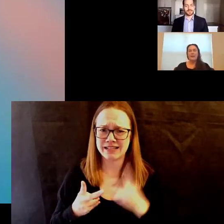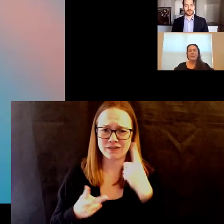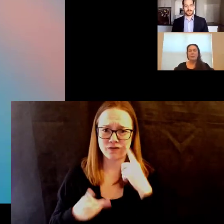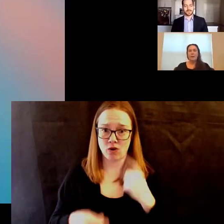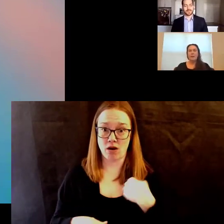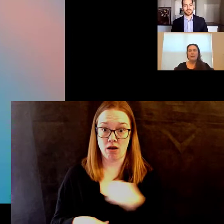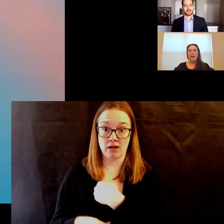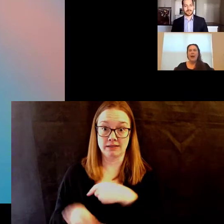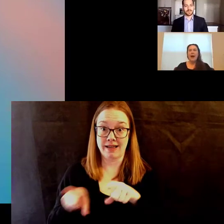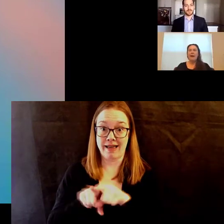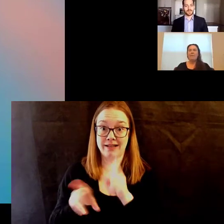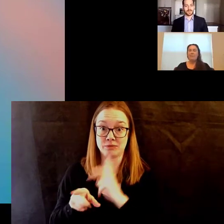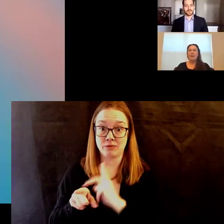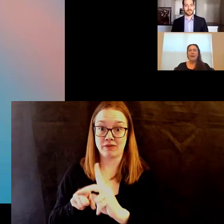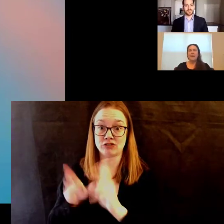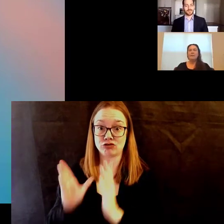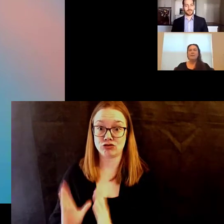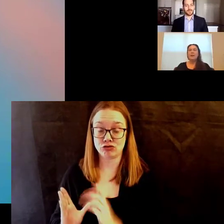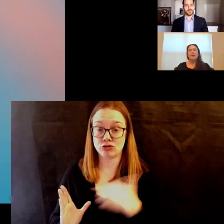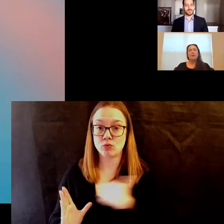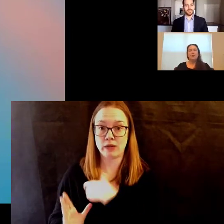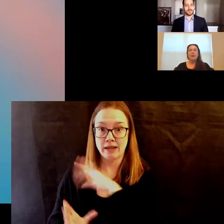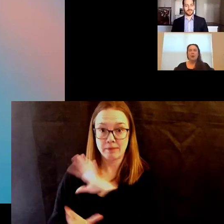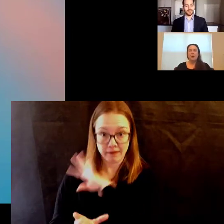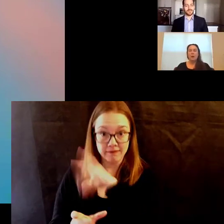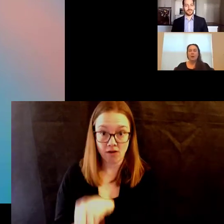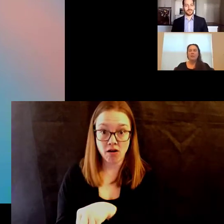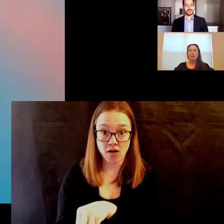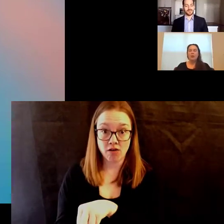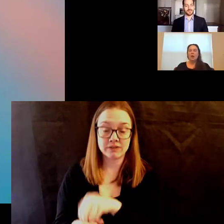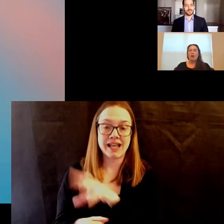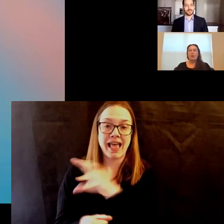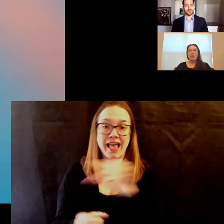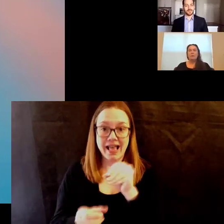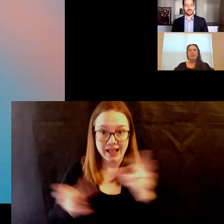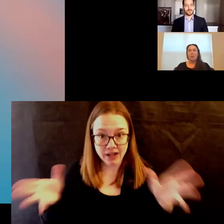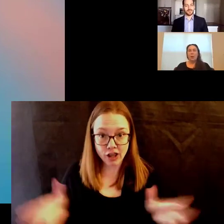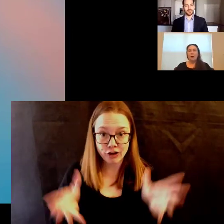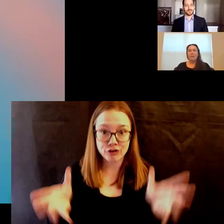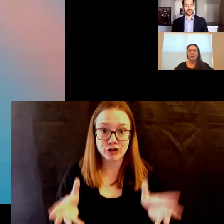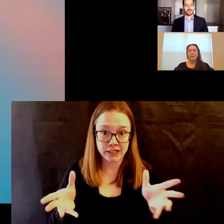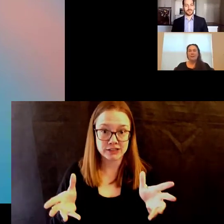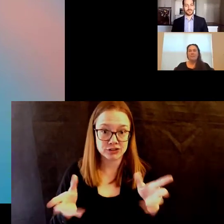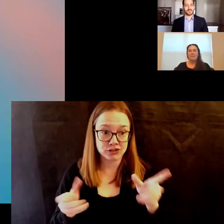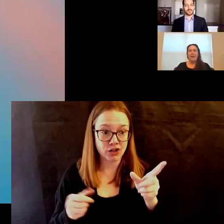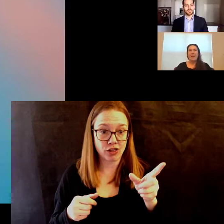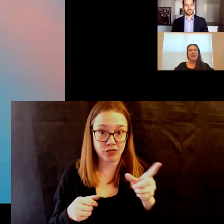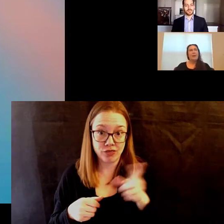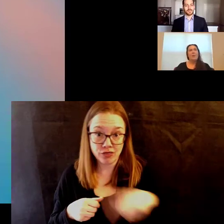can really have a place to encourage those boards to make